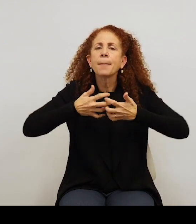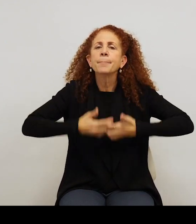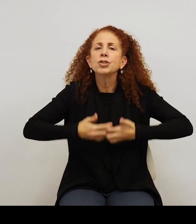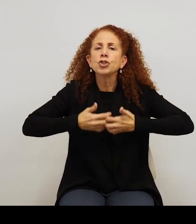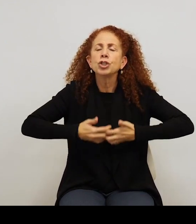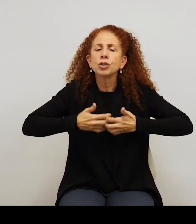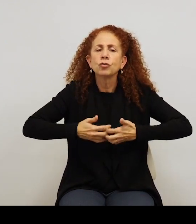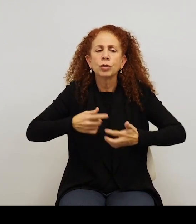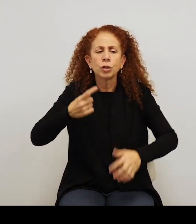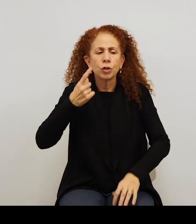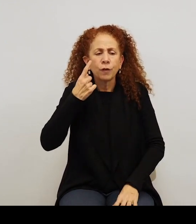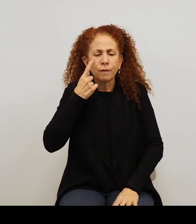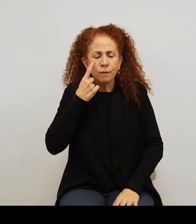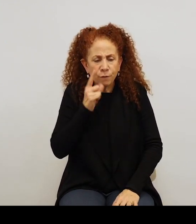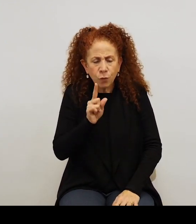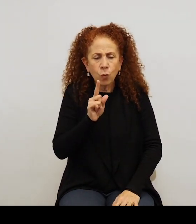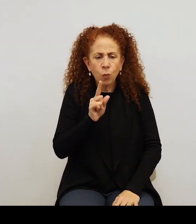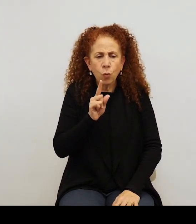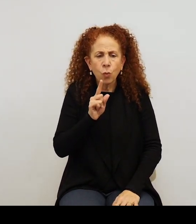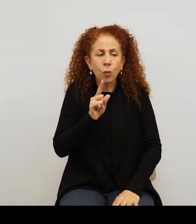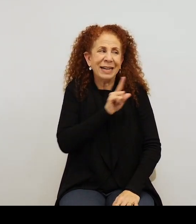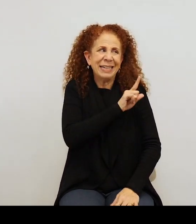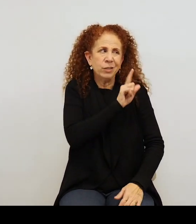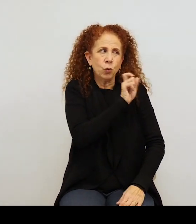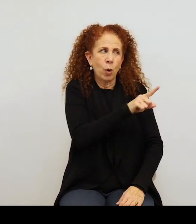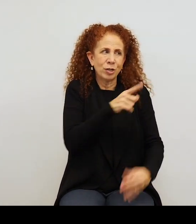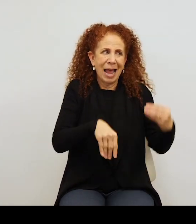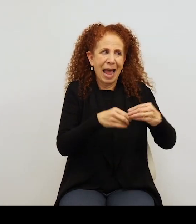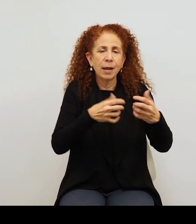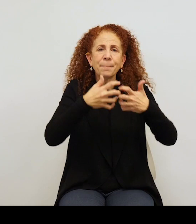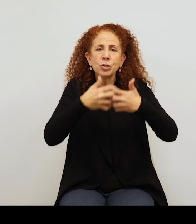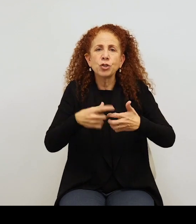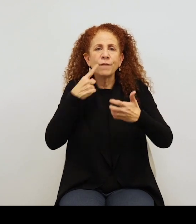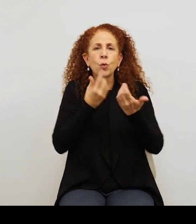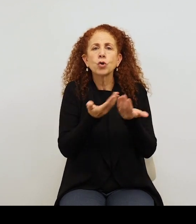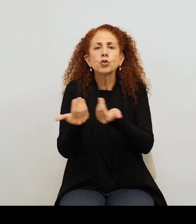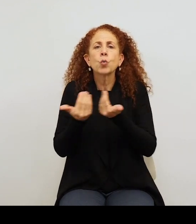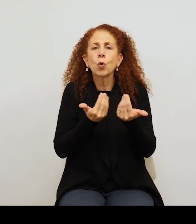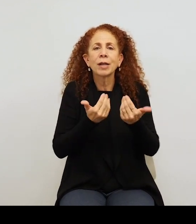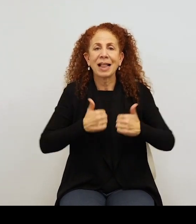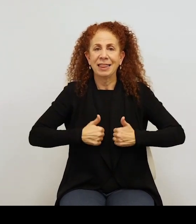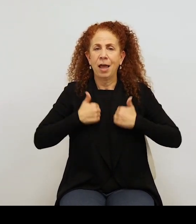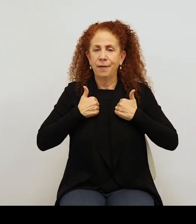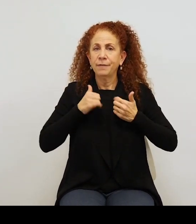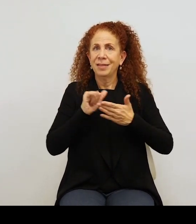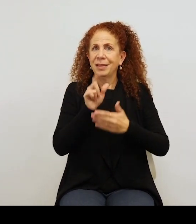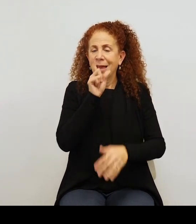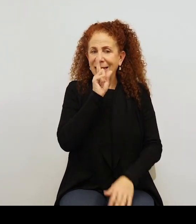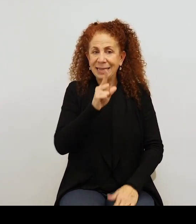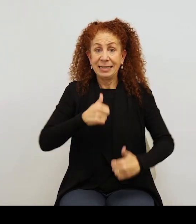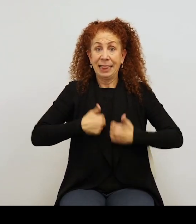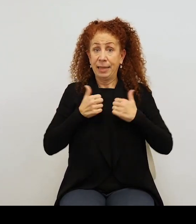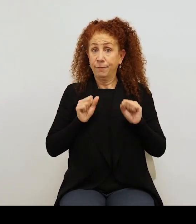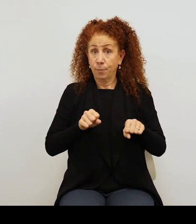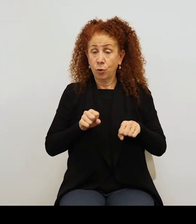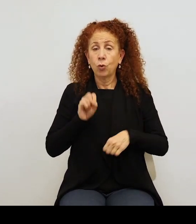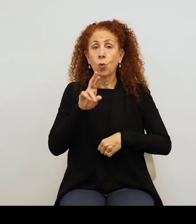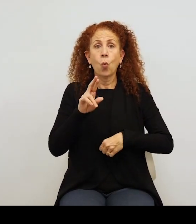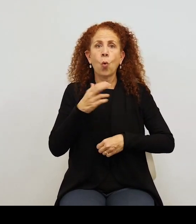I think this is picking up the question over here-- a machinery for sorting life that is livable or desirable,